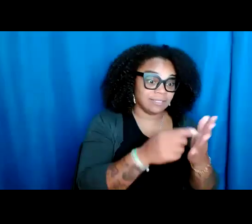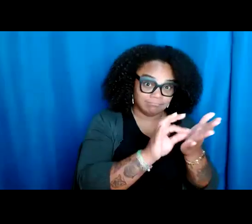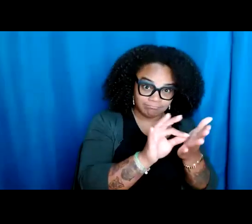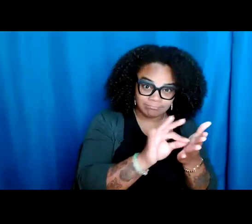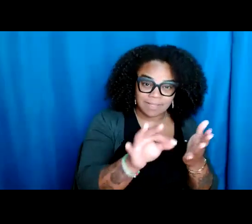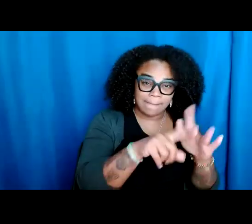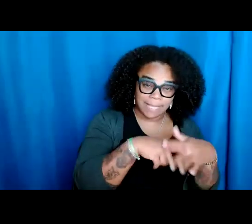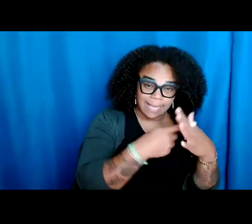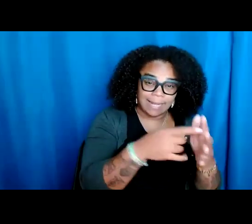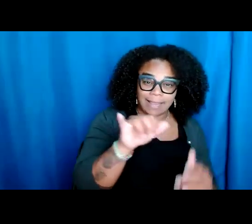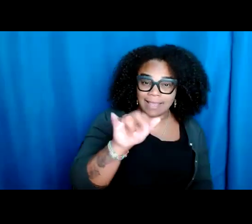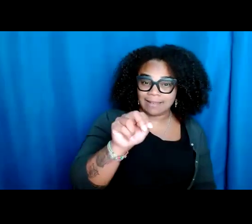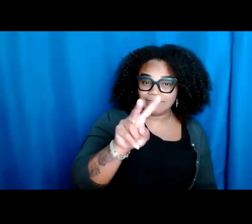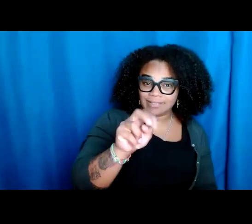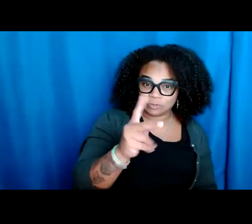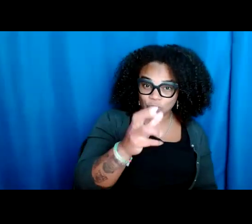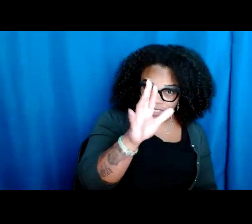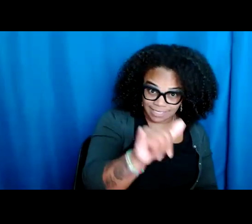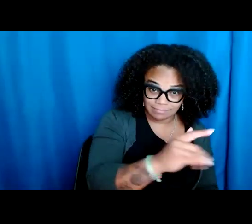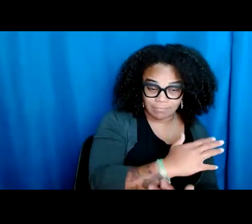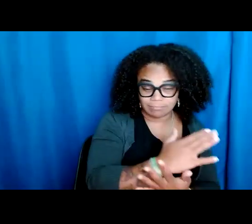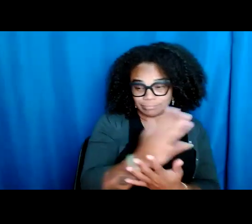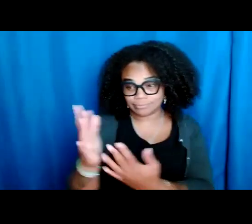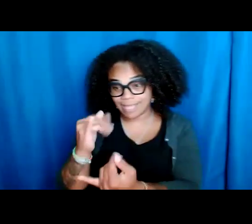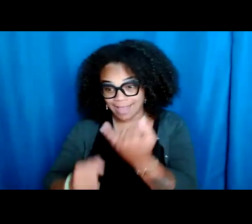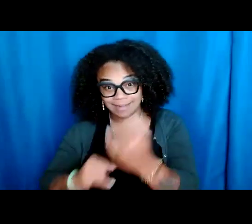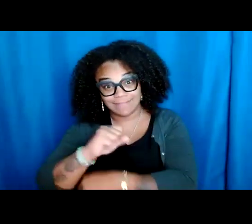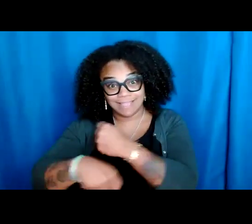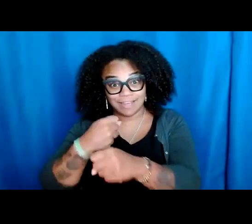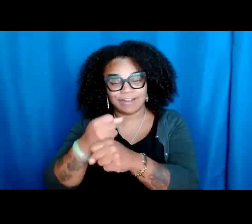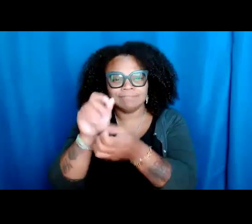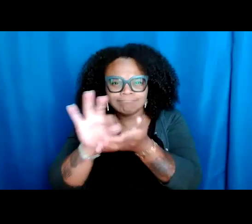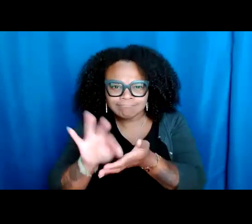you should calculate your ending inventory. It is important because